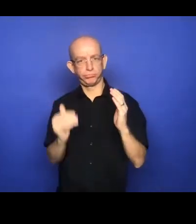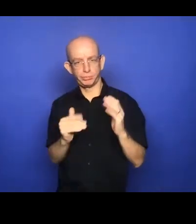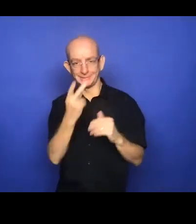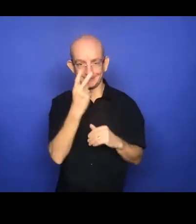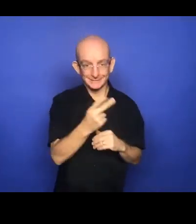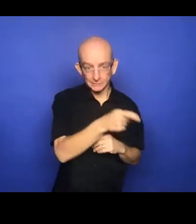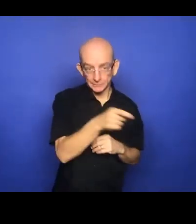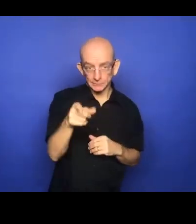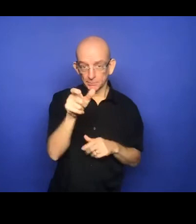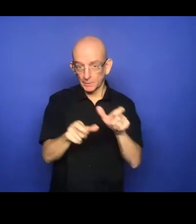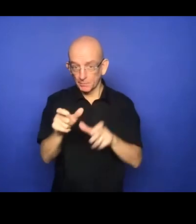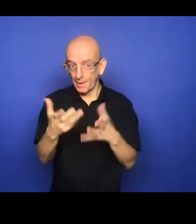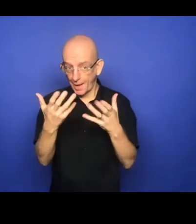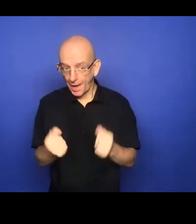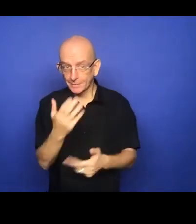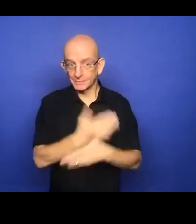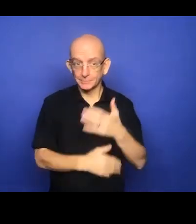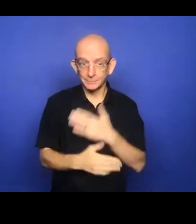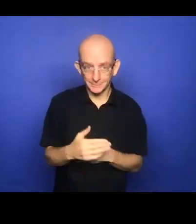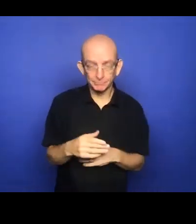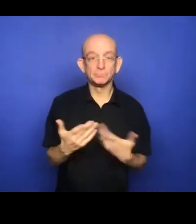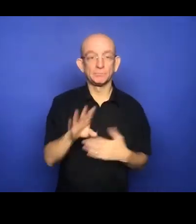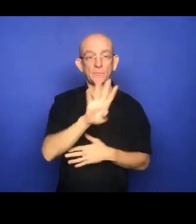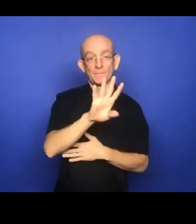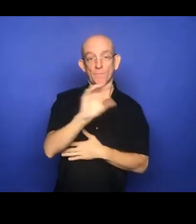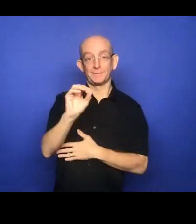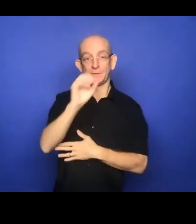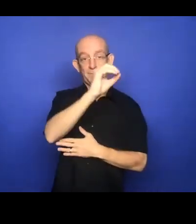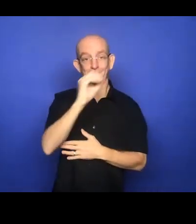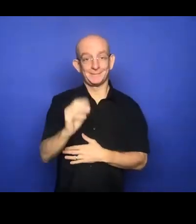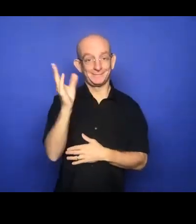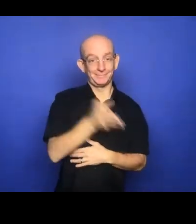respondents reported having "A lot of Difficulty" or "Cannot do at all"